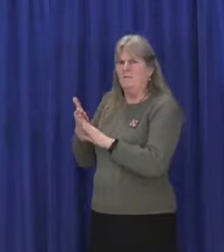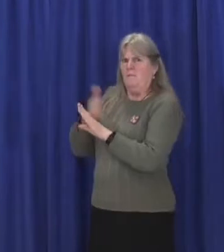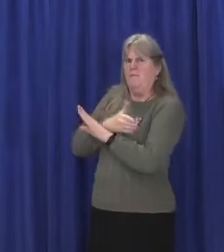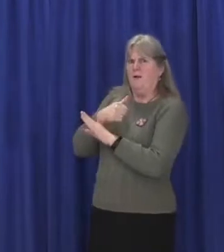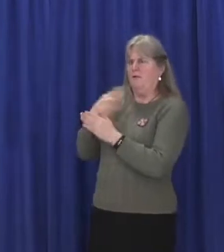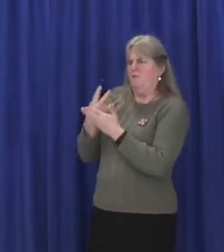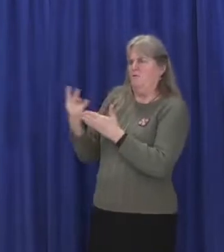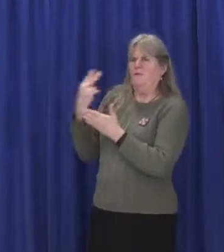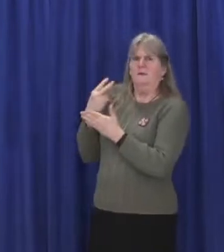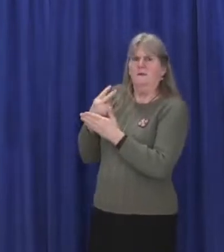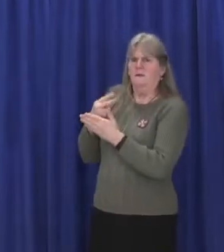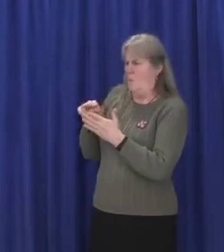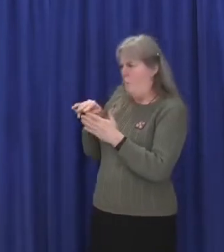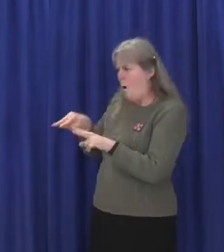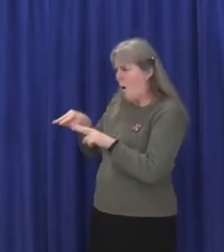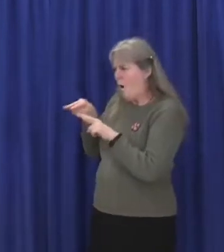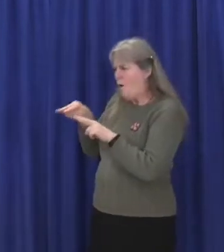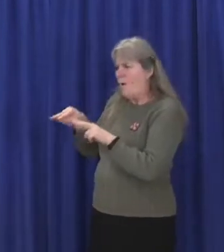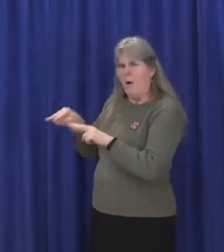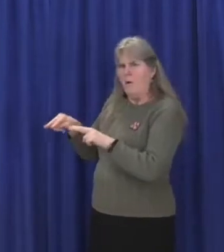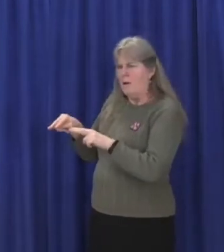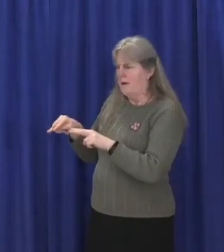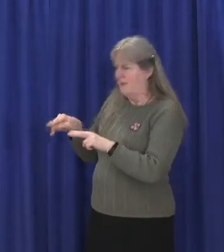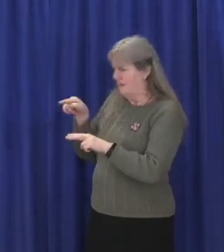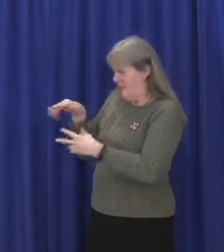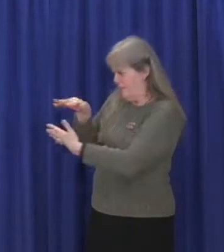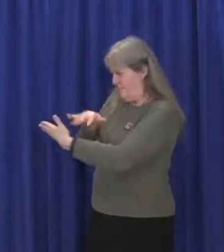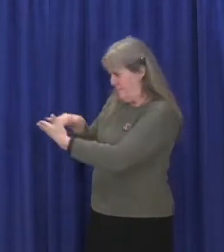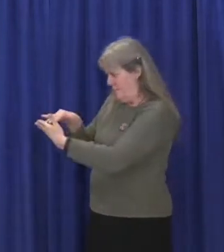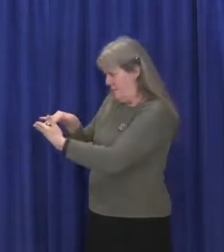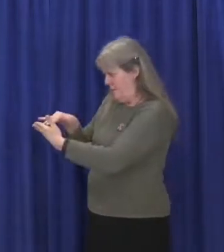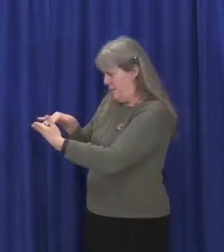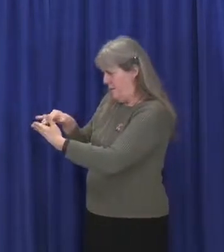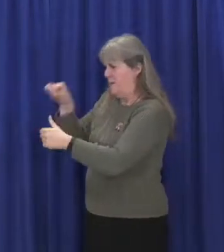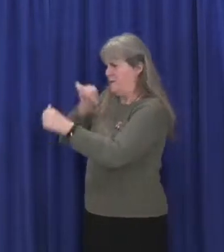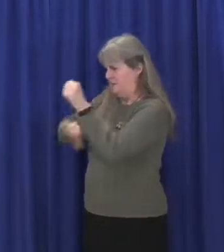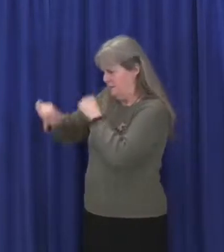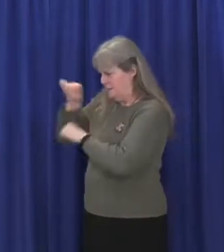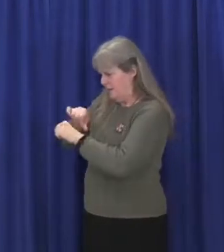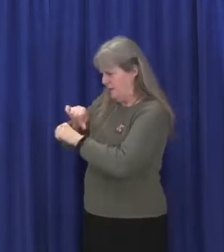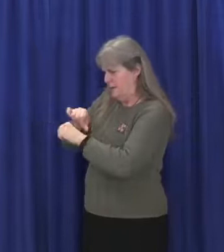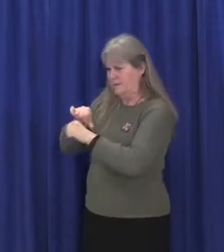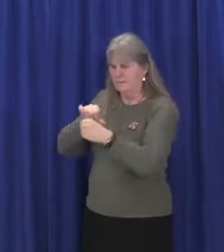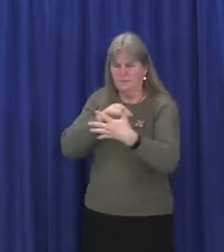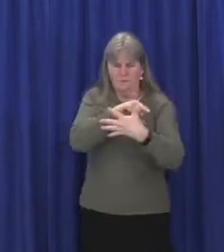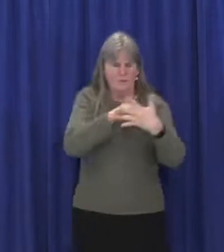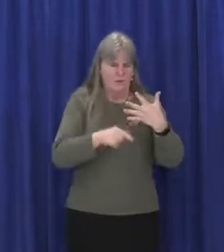paint a picture, that helps me make a clinical medical diagnosis. It's not an algorithm.